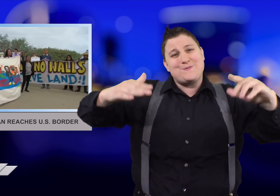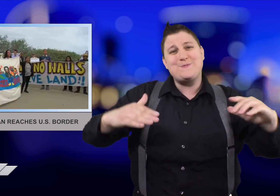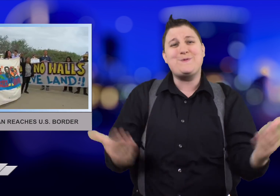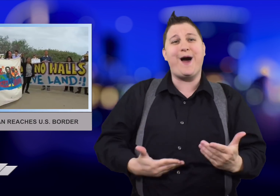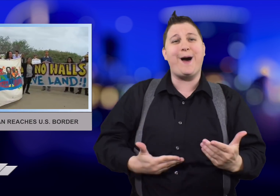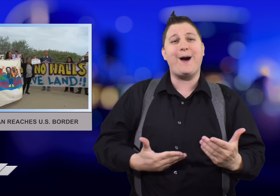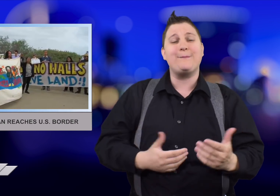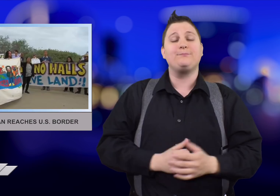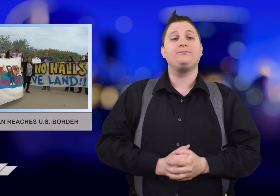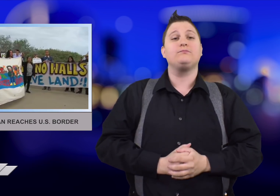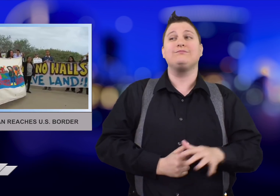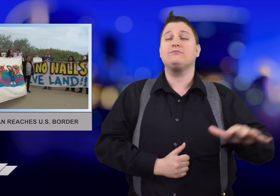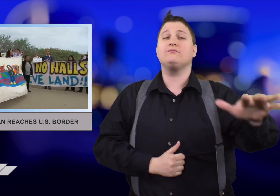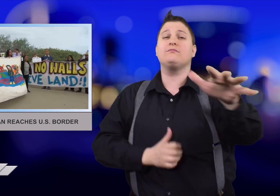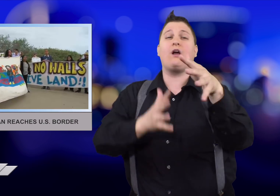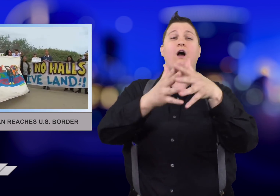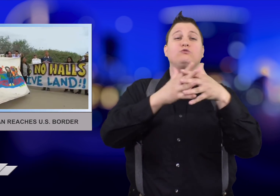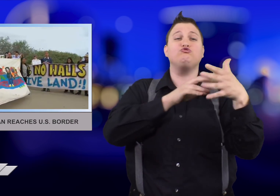welcome them.